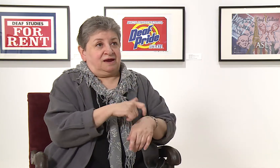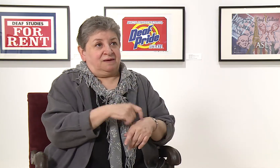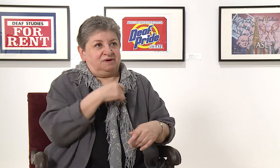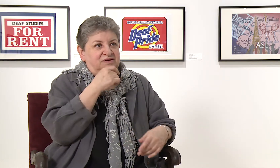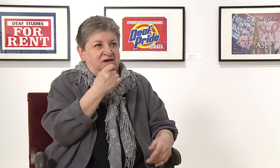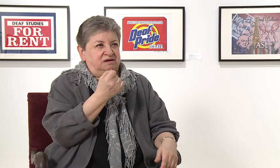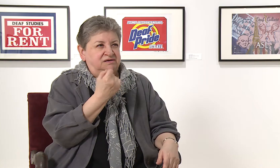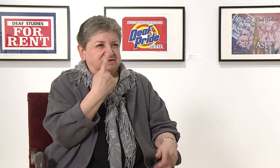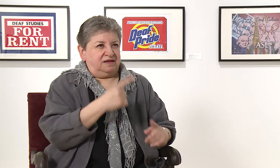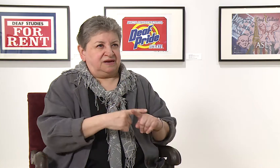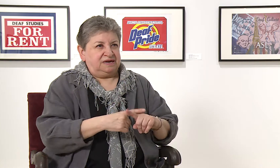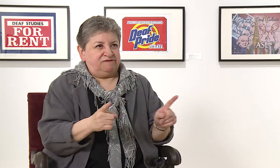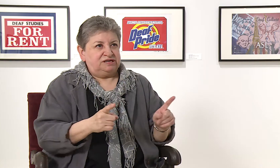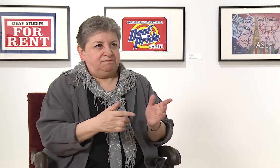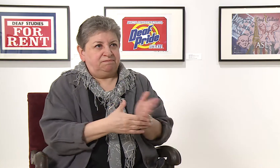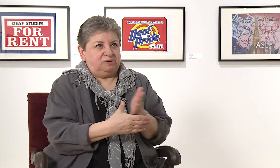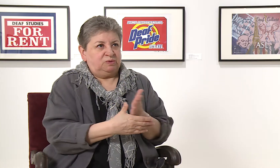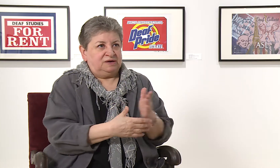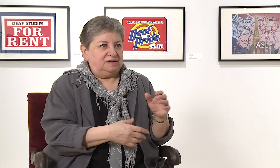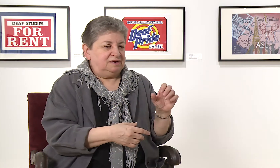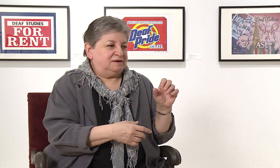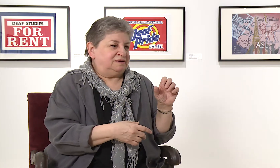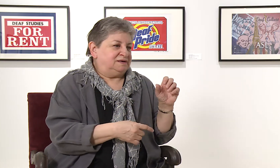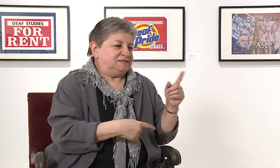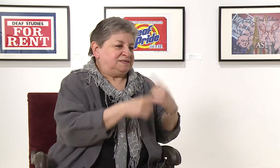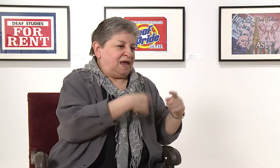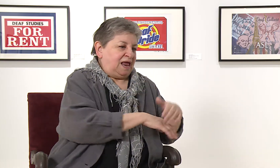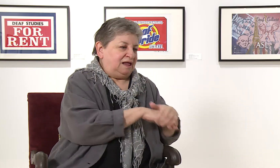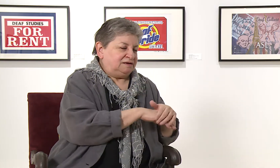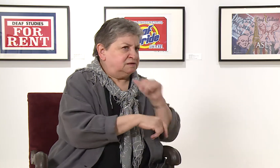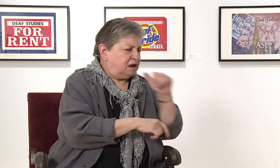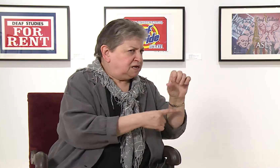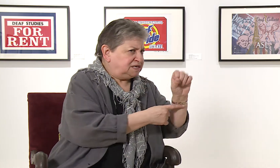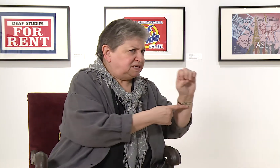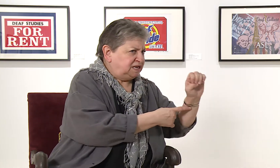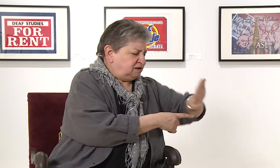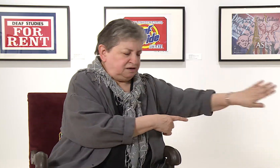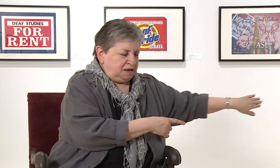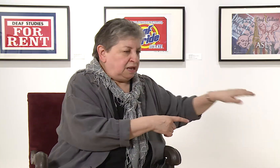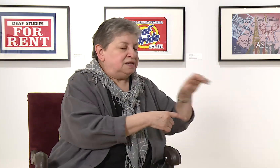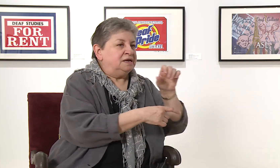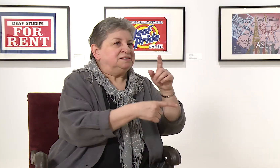And at that time, I didn't understand the difference between Signed English-- not Signed Exact English--